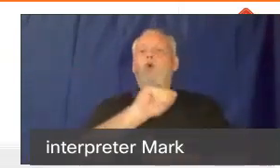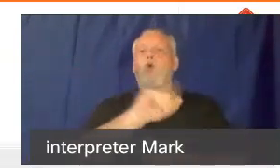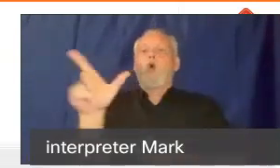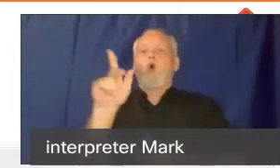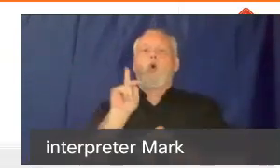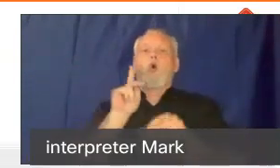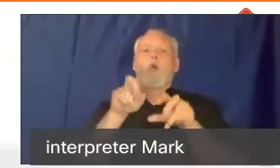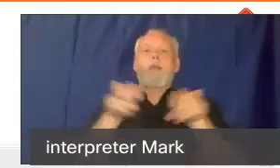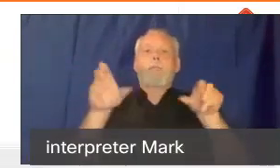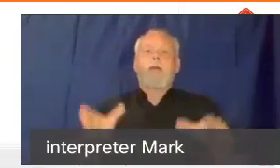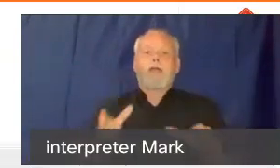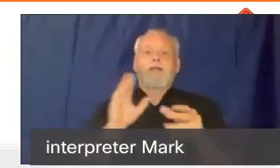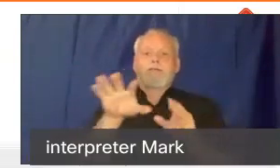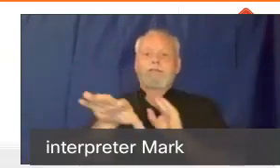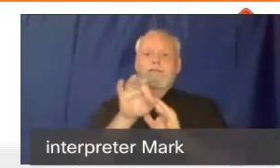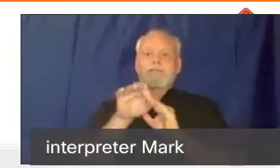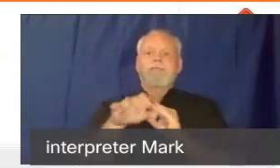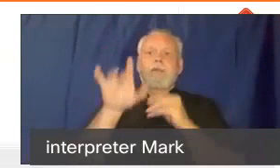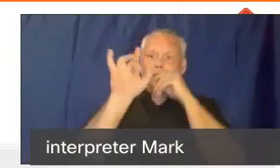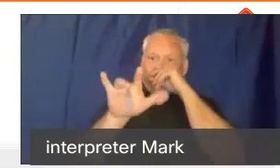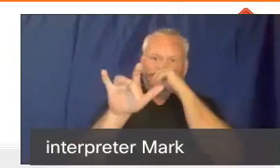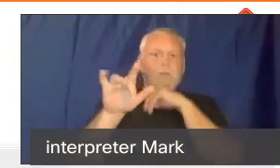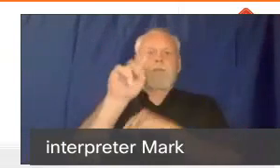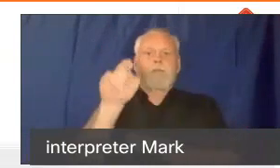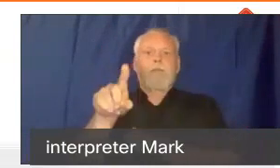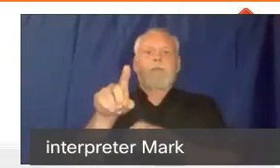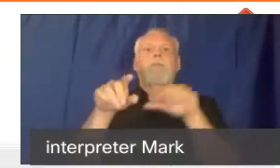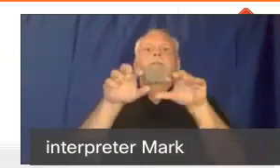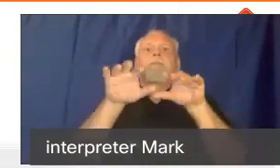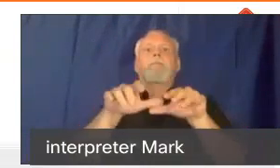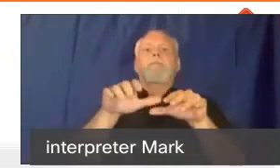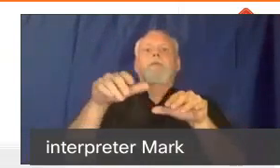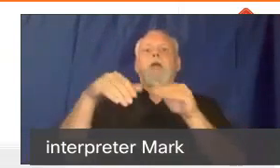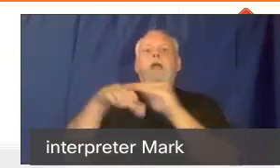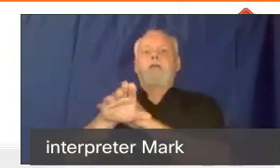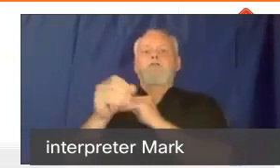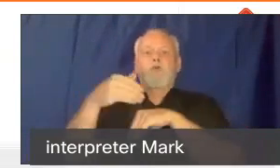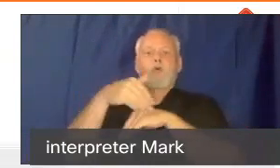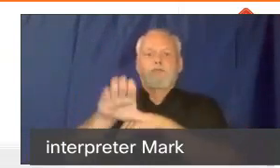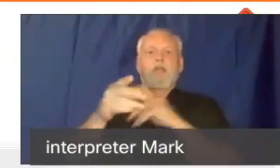Click or tap the text box to type your question and press the enter key or send button to send your question.